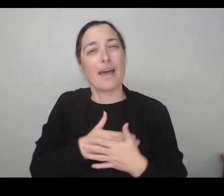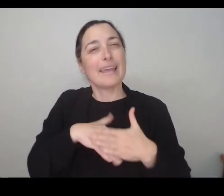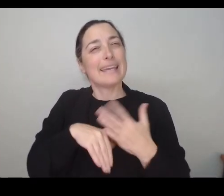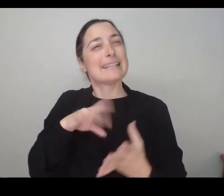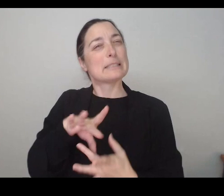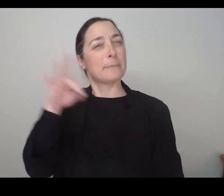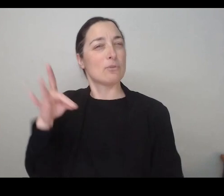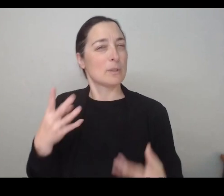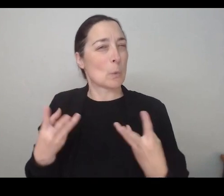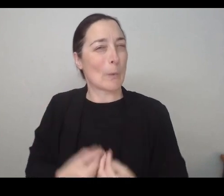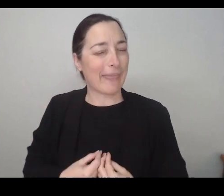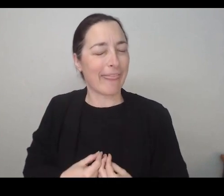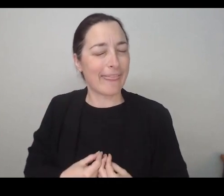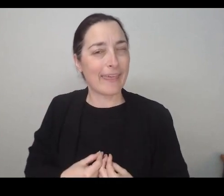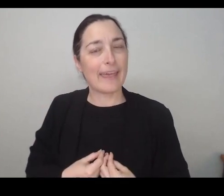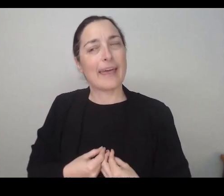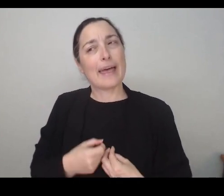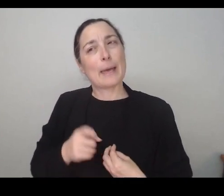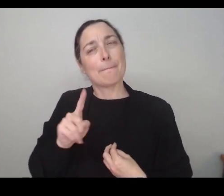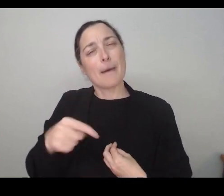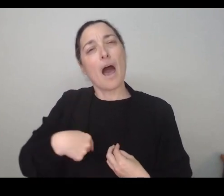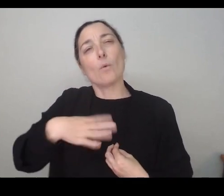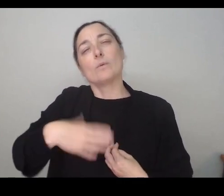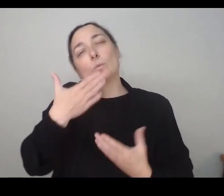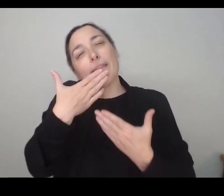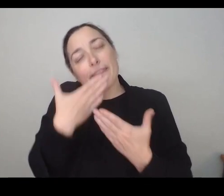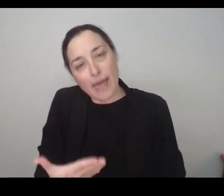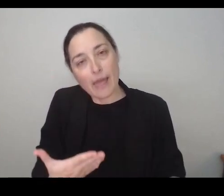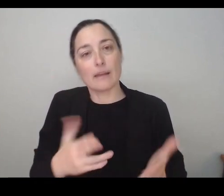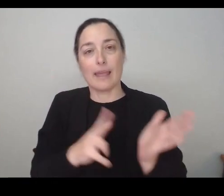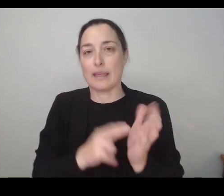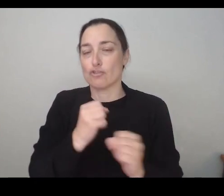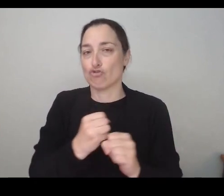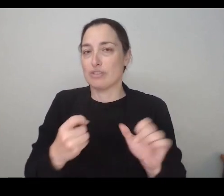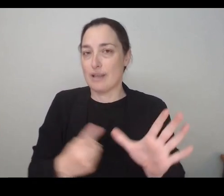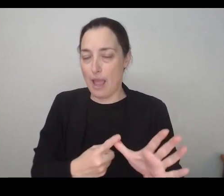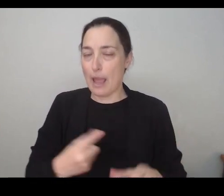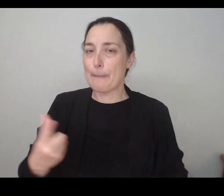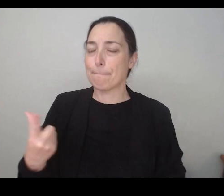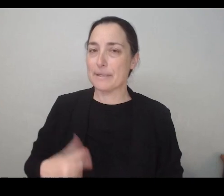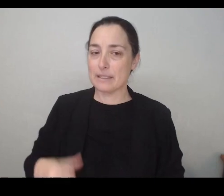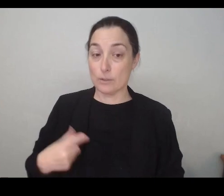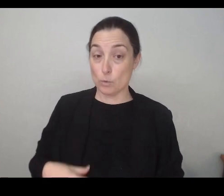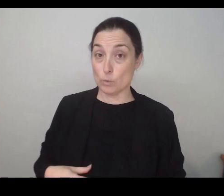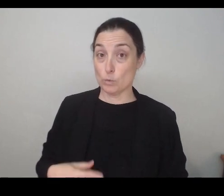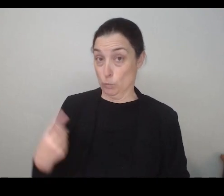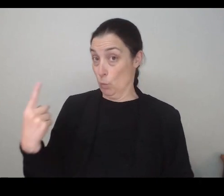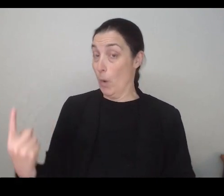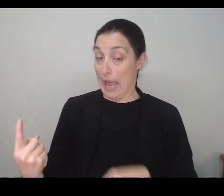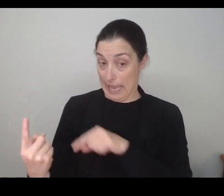But I also want to thank the National Art Gallery, because one of them, Heretu Tetahiotupa